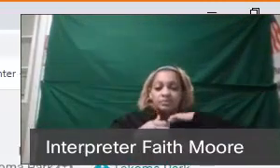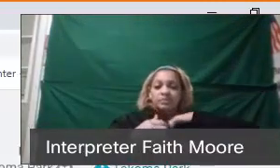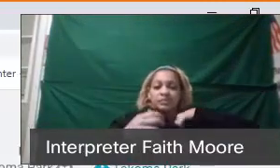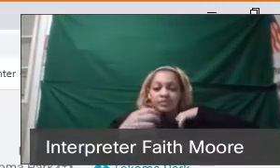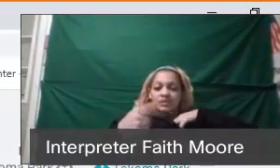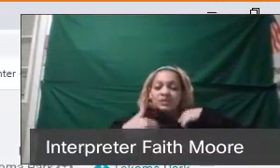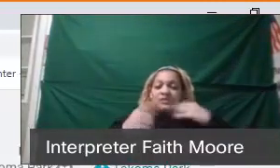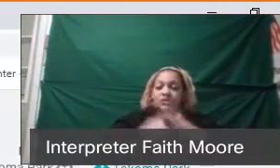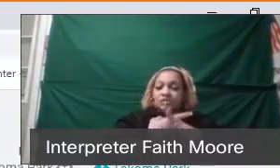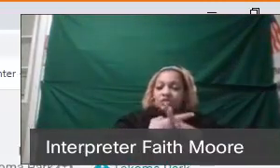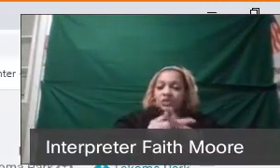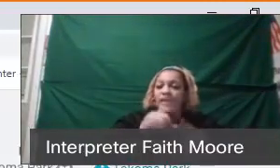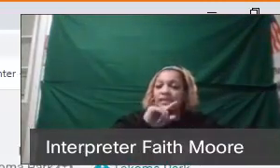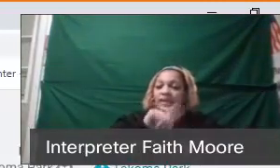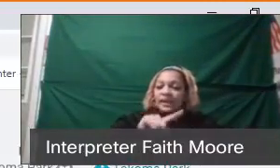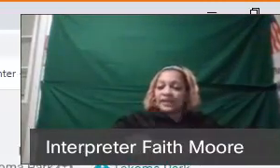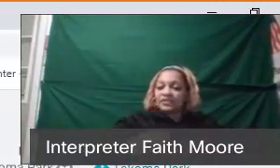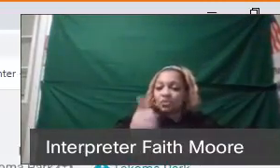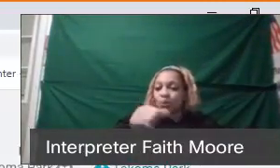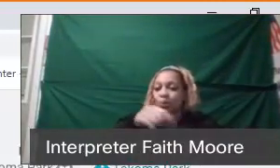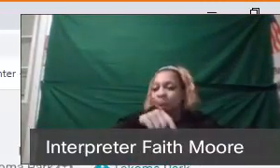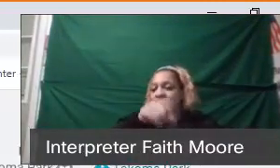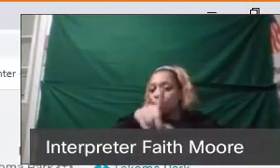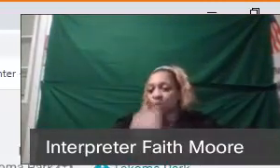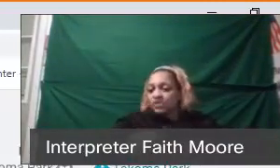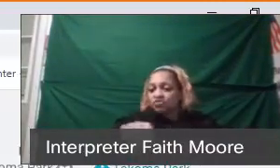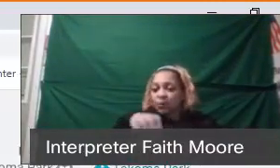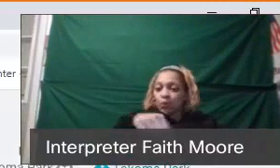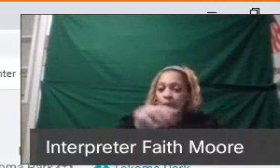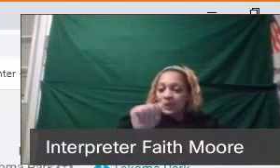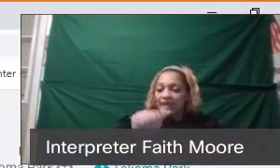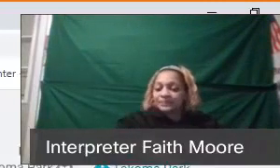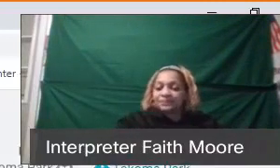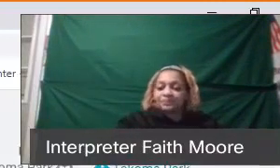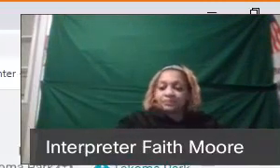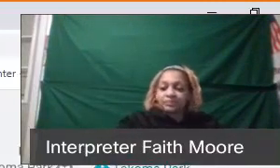Okay, thanks Molly. So we've thought.